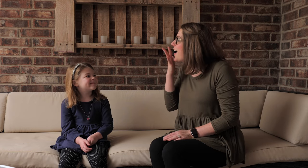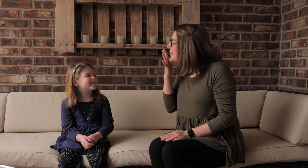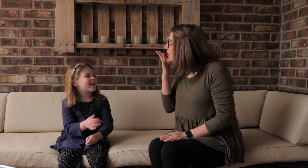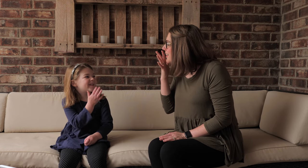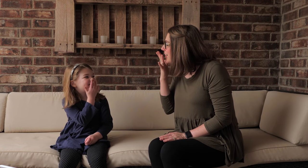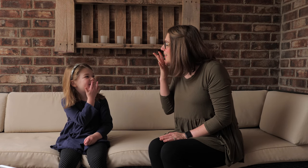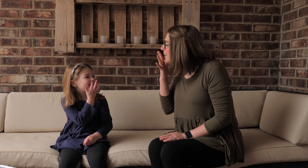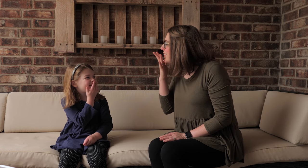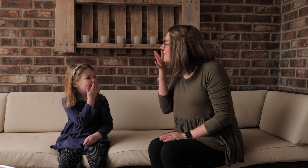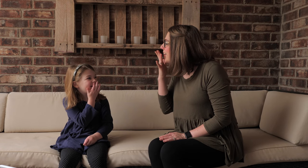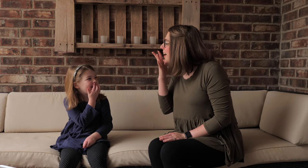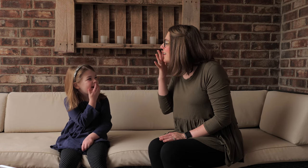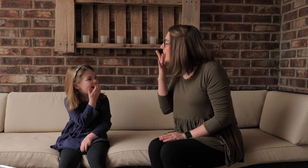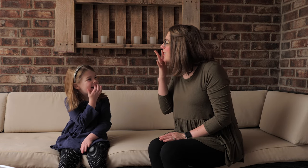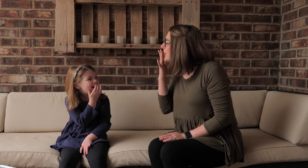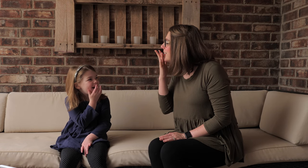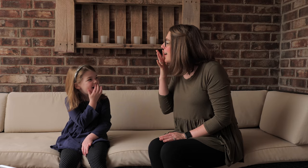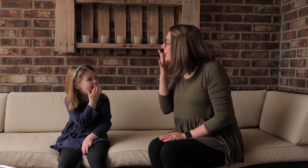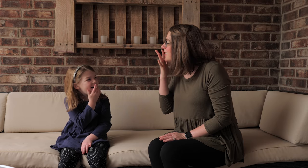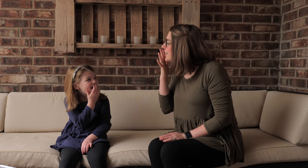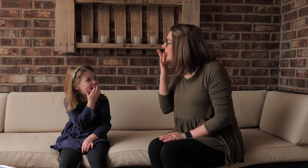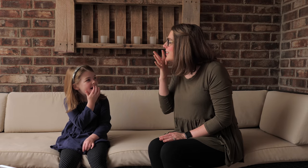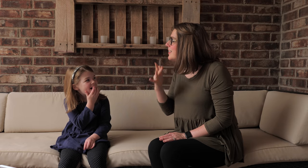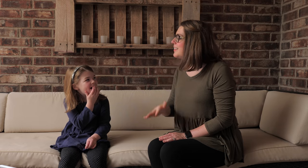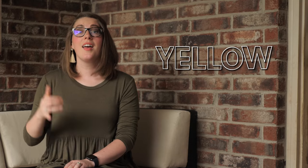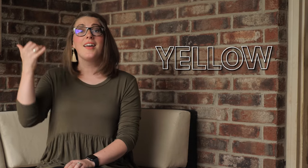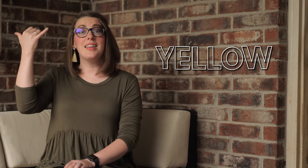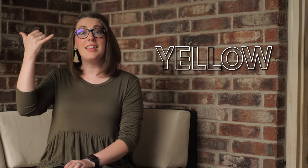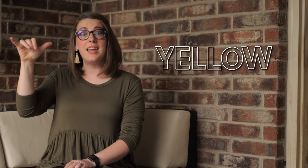Color Very good, color.